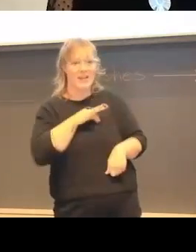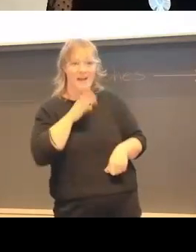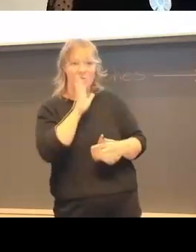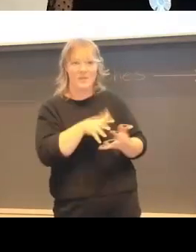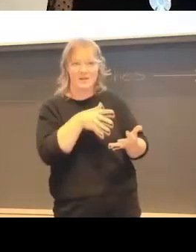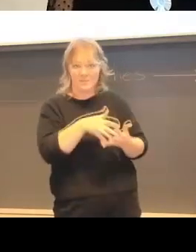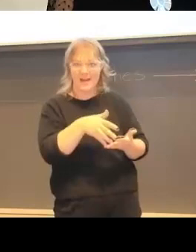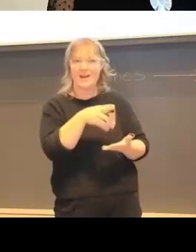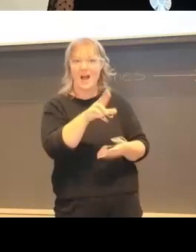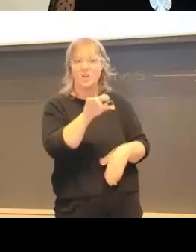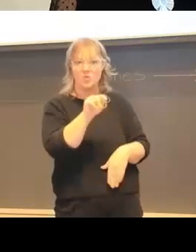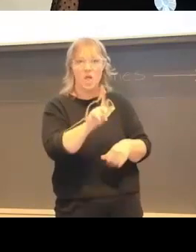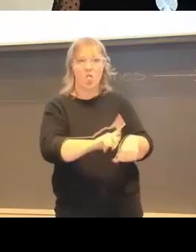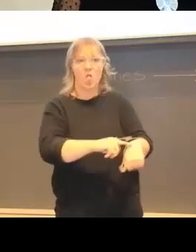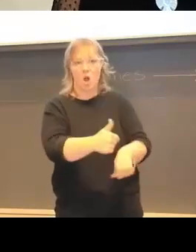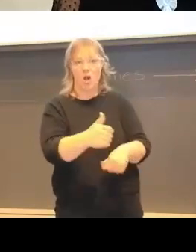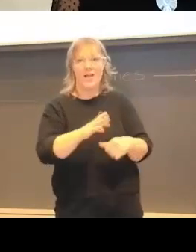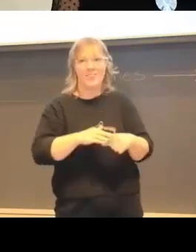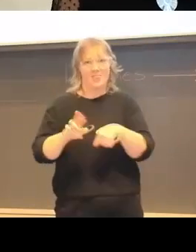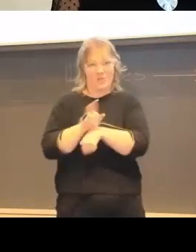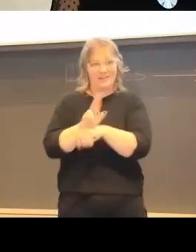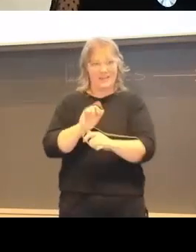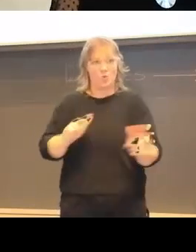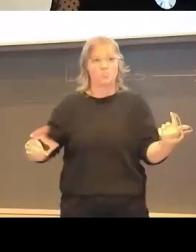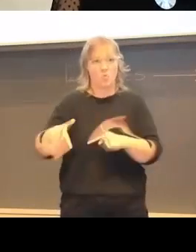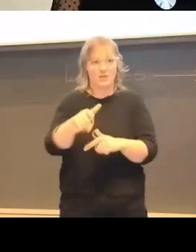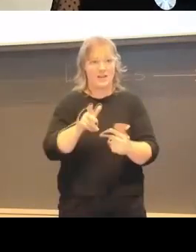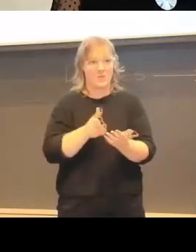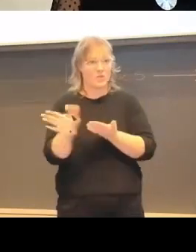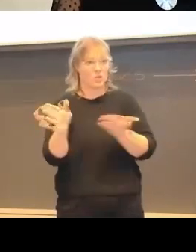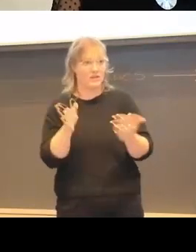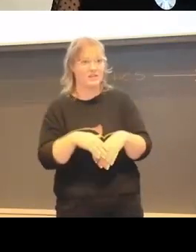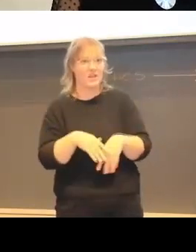longer than the residents had rotated through a service what they described did not sound